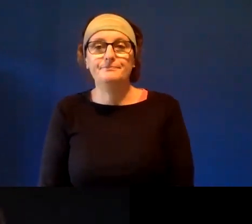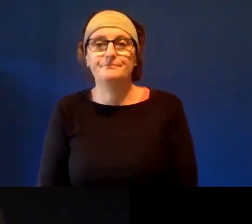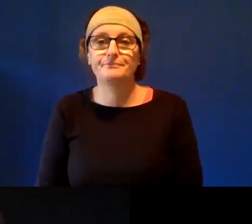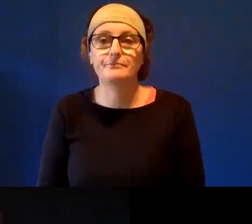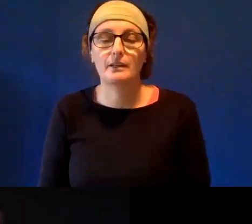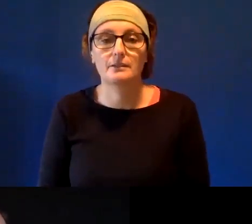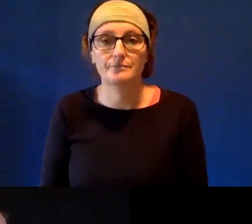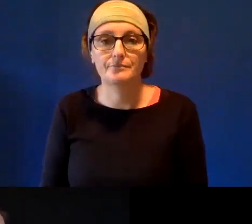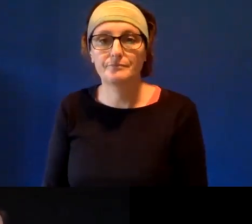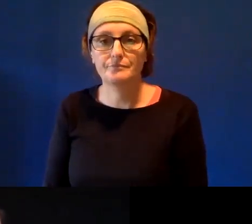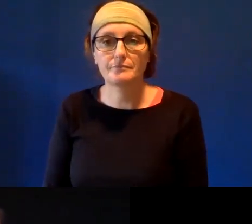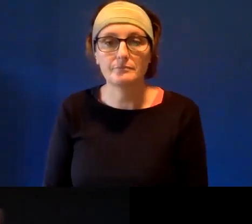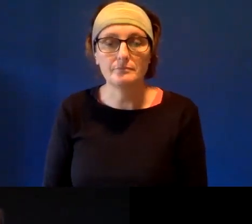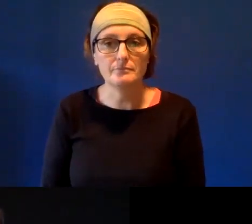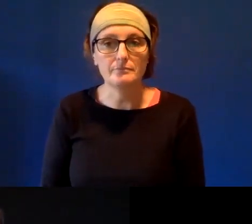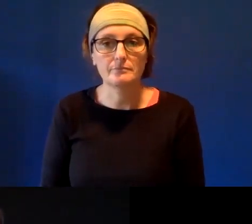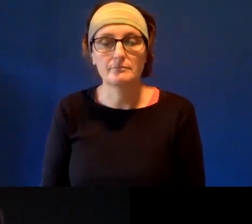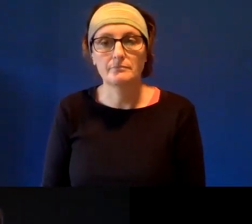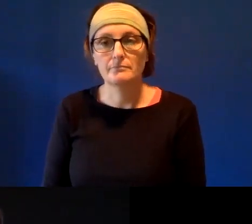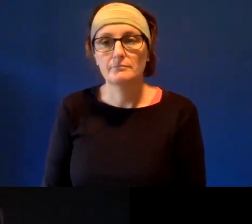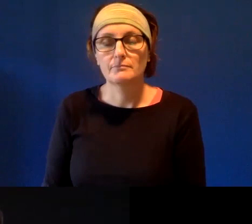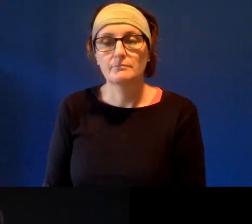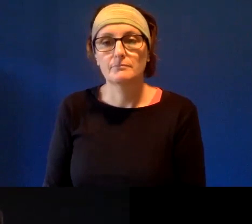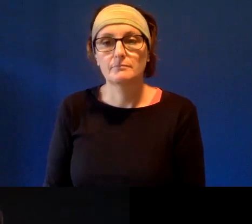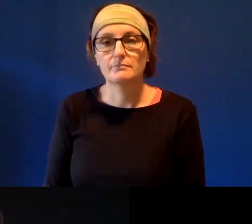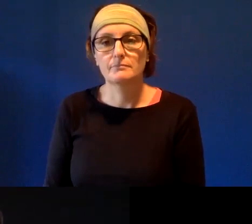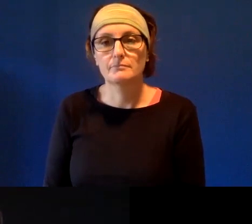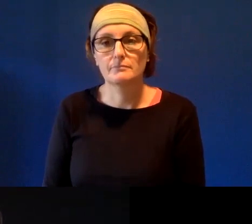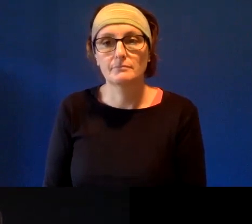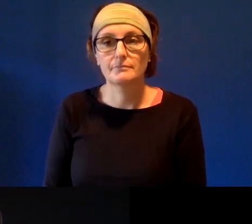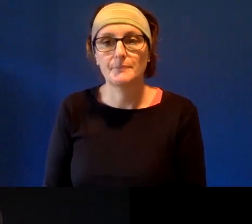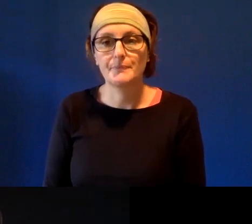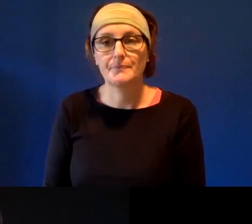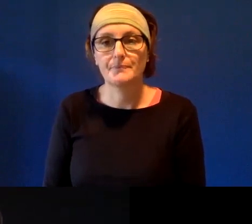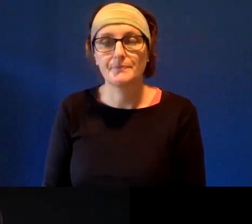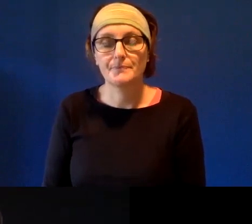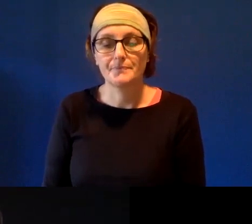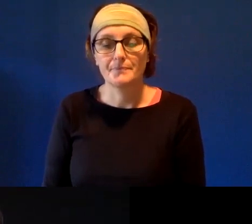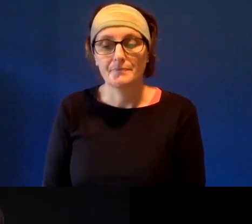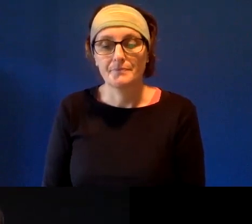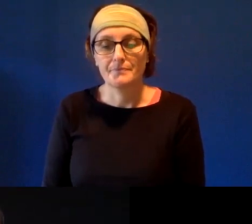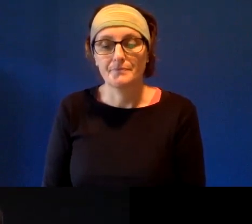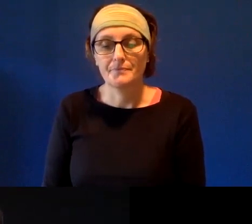another question that's come through from Felicity.